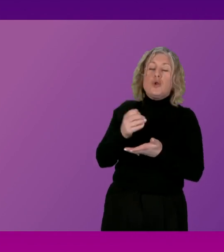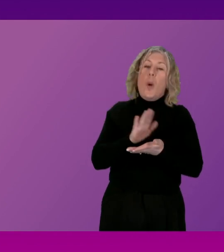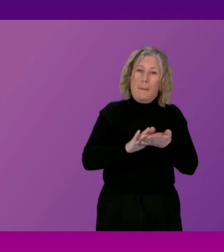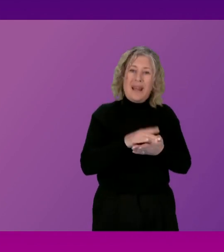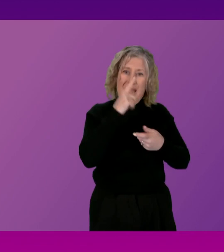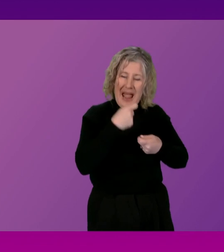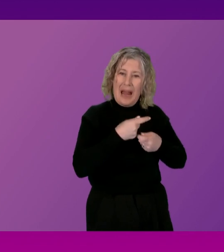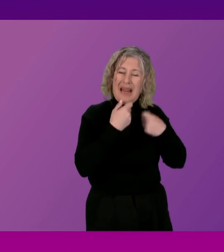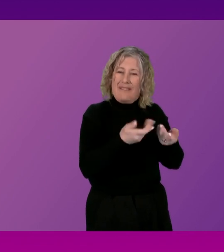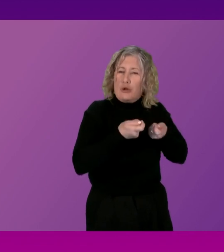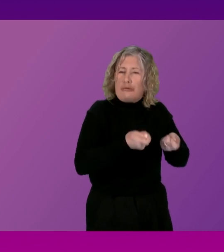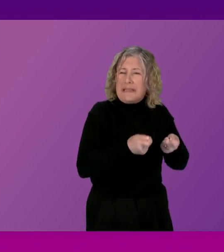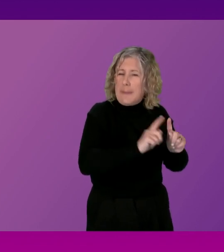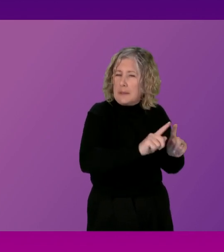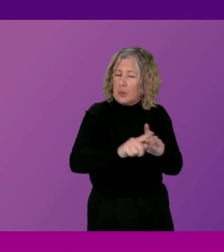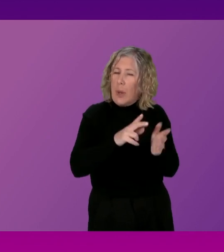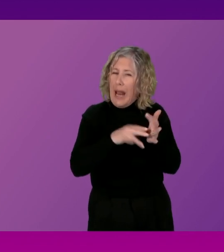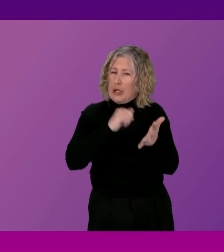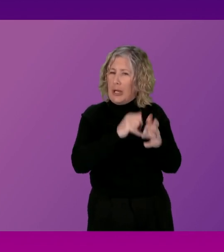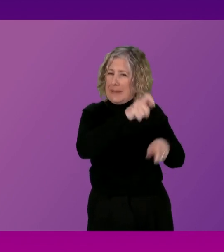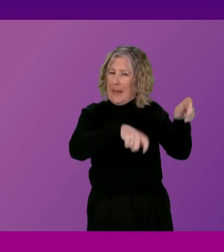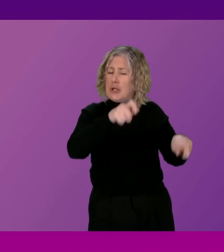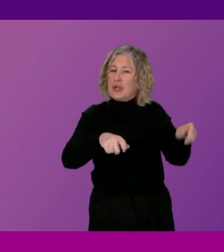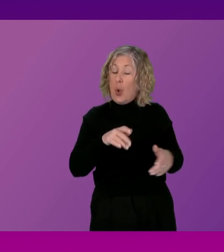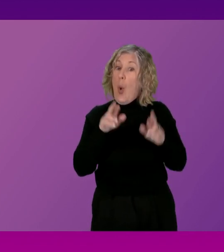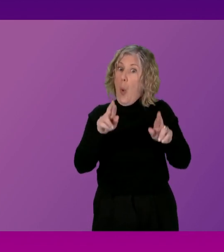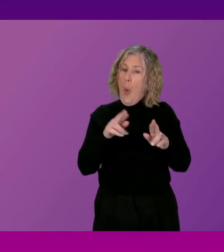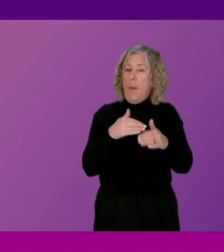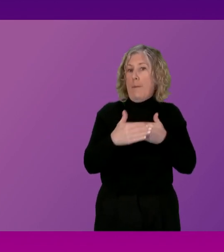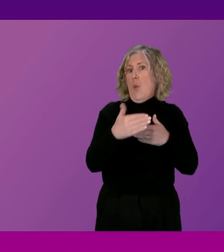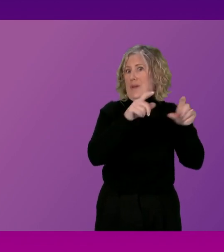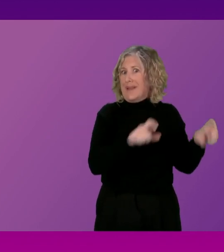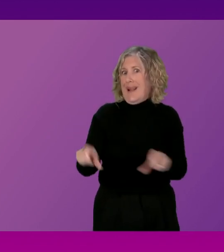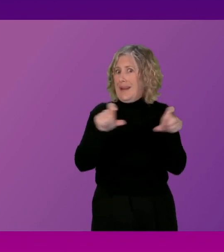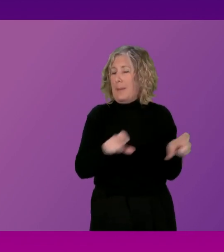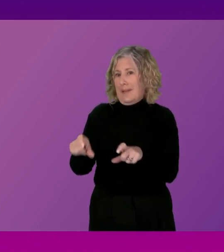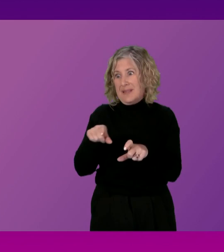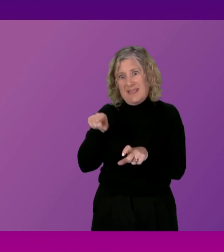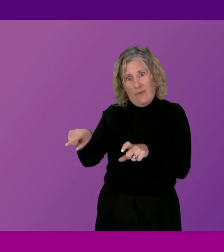I am confident that reform will provide longer-term sustainability to the dental sector and will